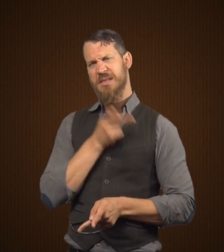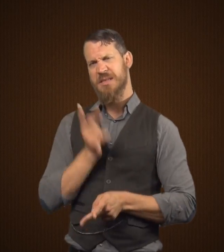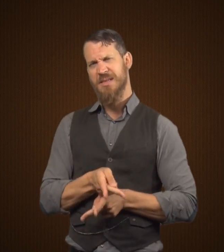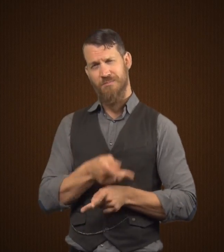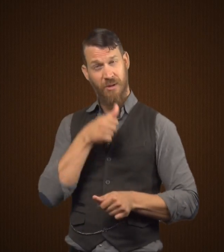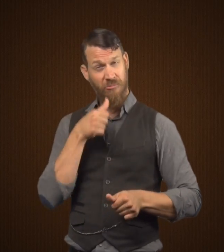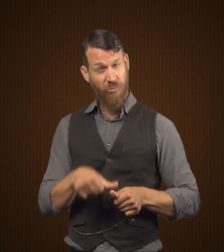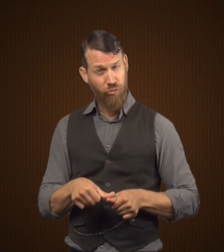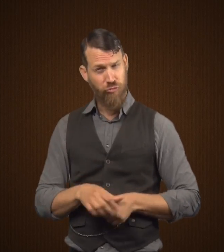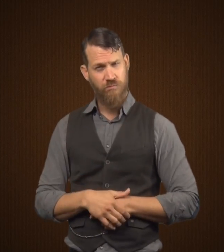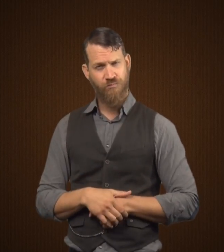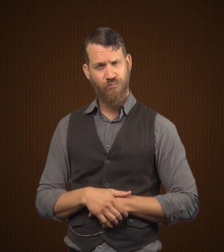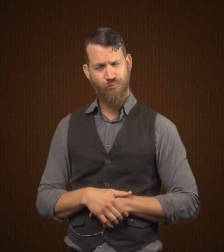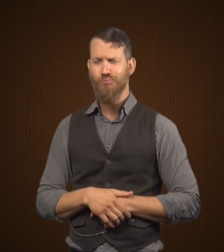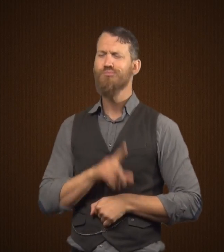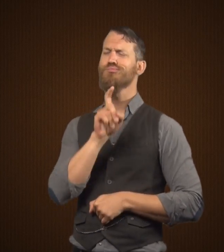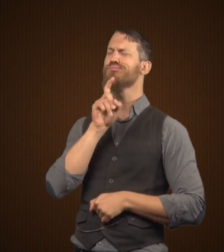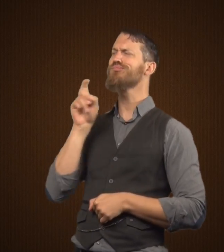Mr. Utterson looks at that letter and decides to keep it.